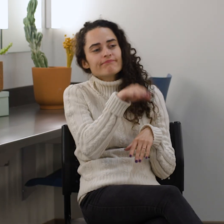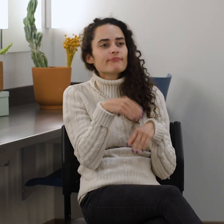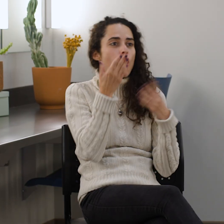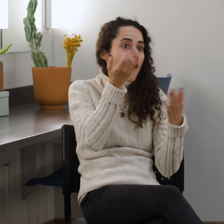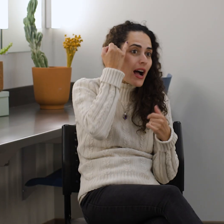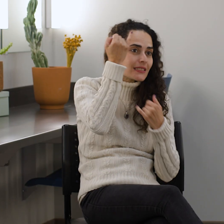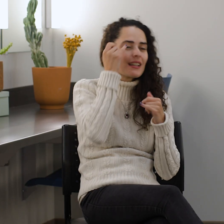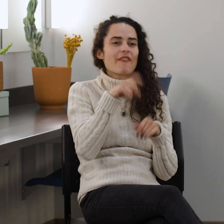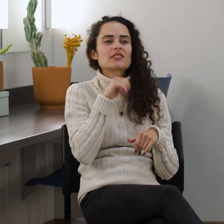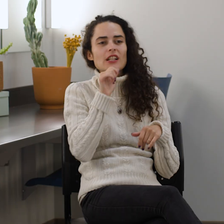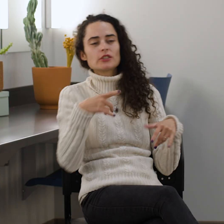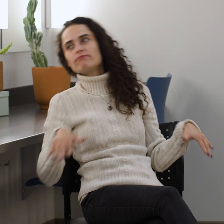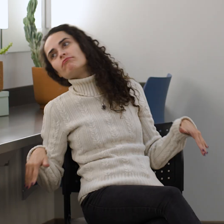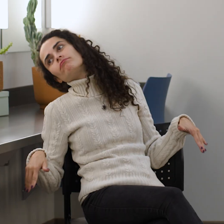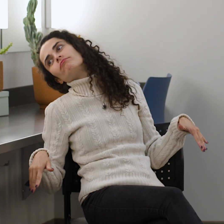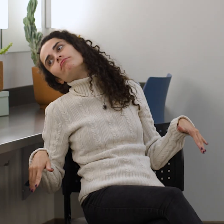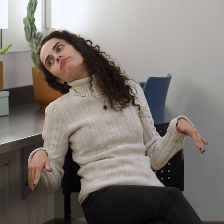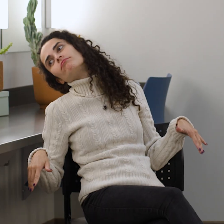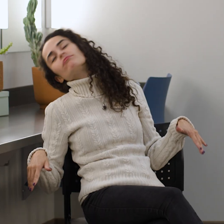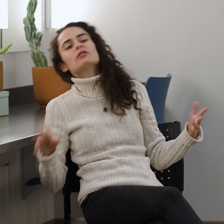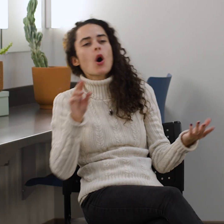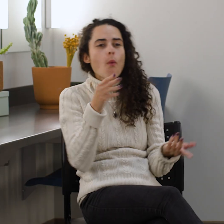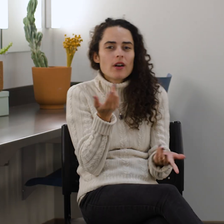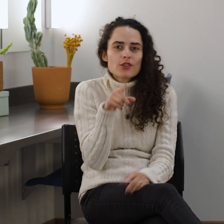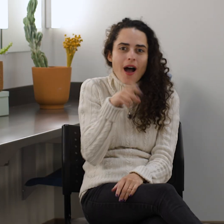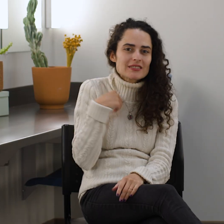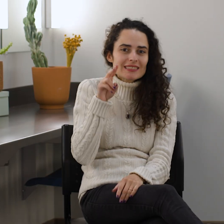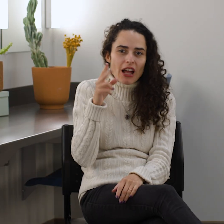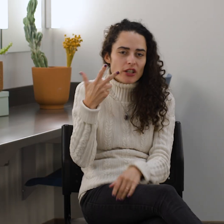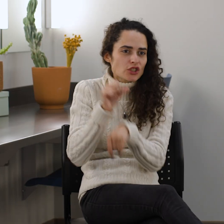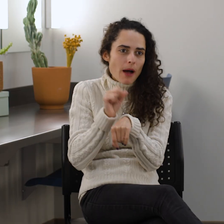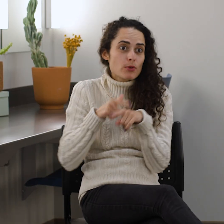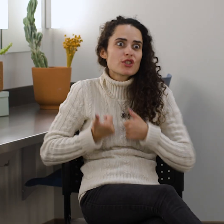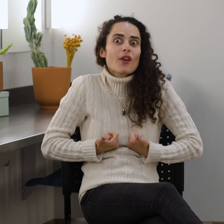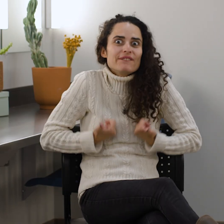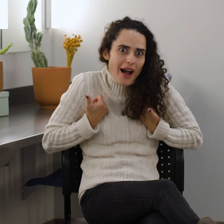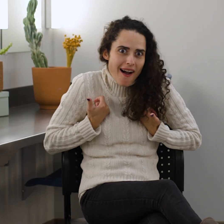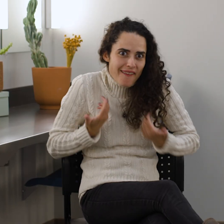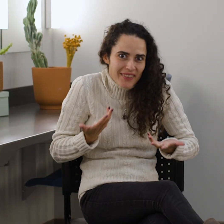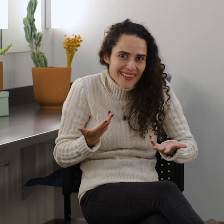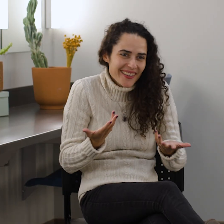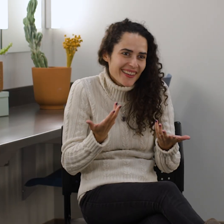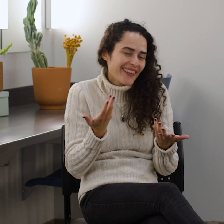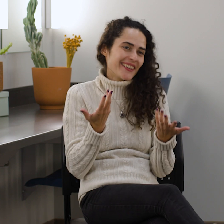We have to offer ideas. We can’t just sit back. No. You have to have a second and third job just to survive.